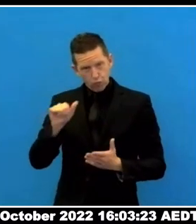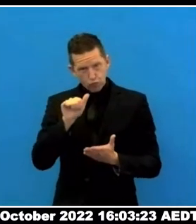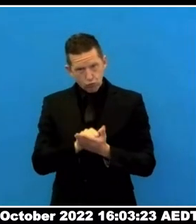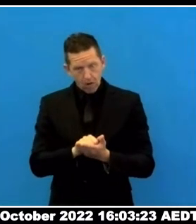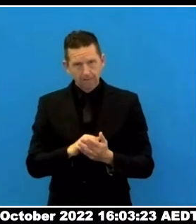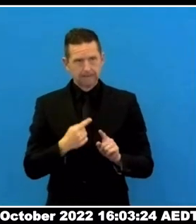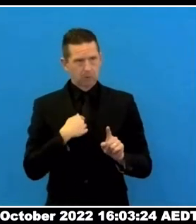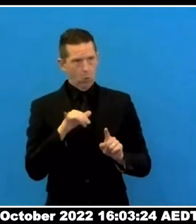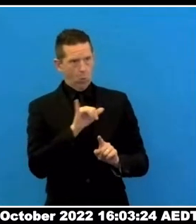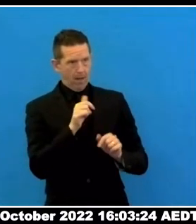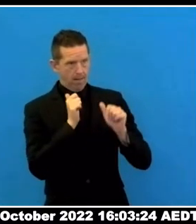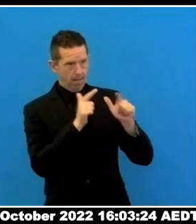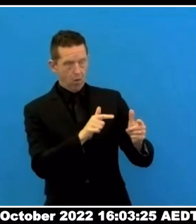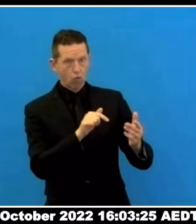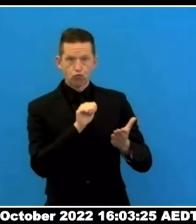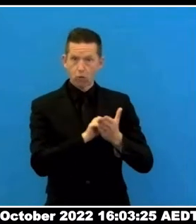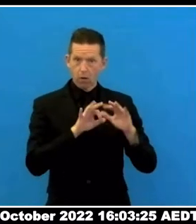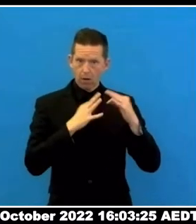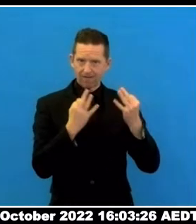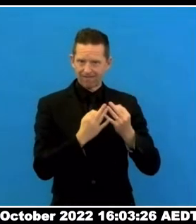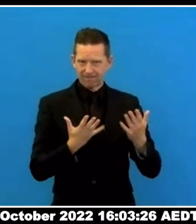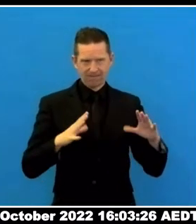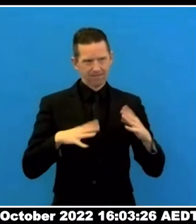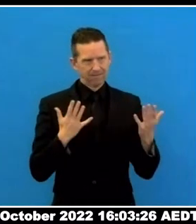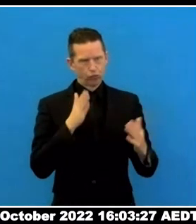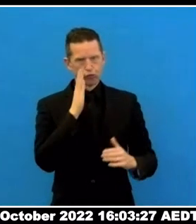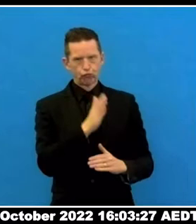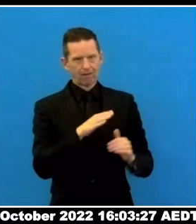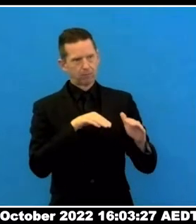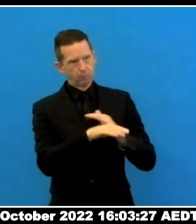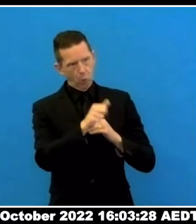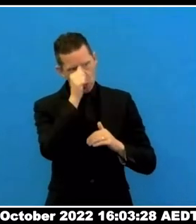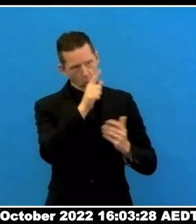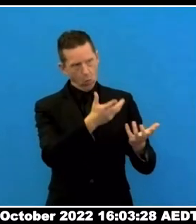the right place, so in the beginning they will put they will access